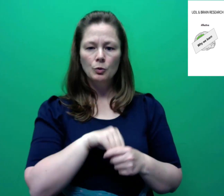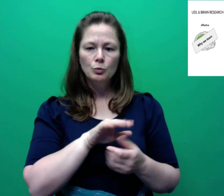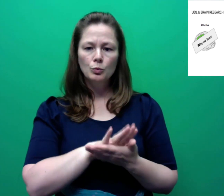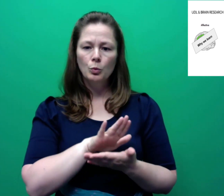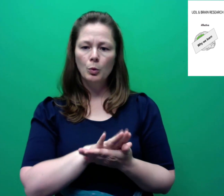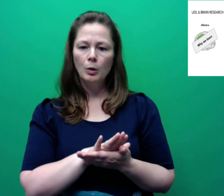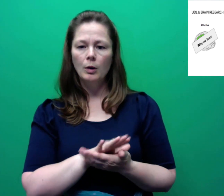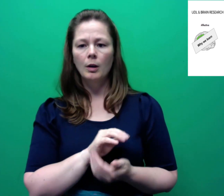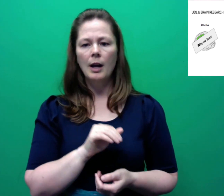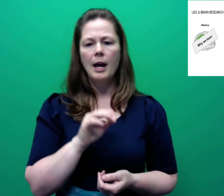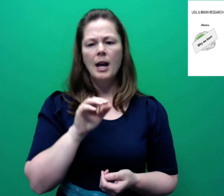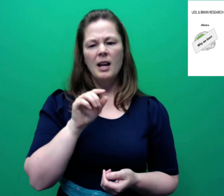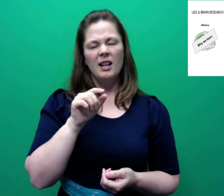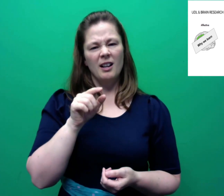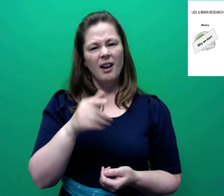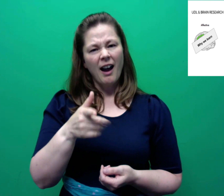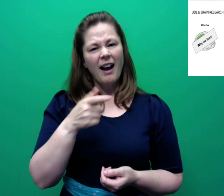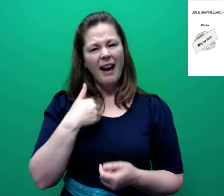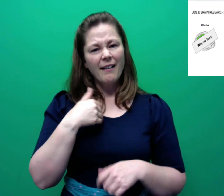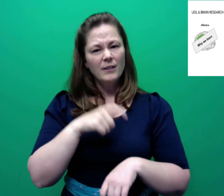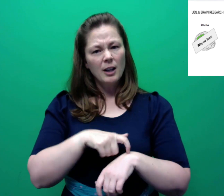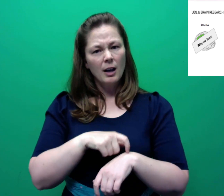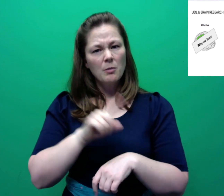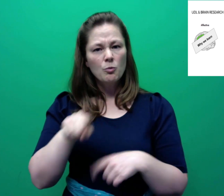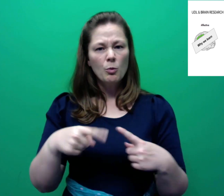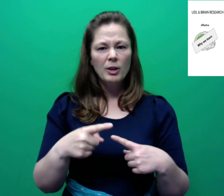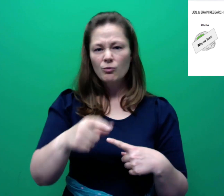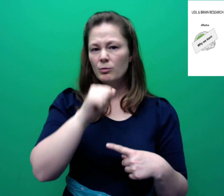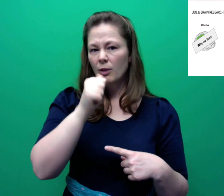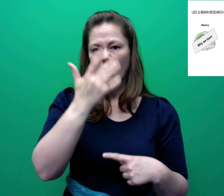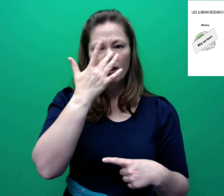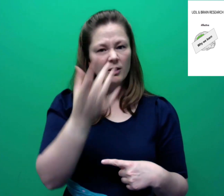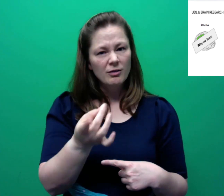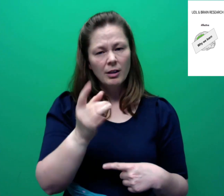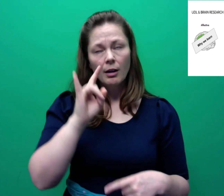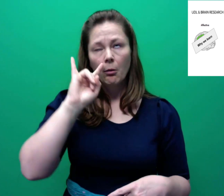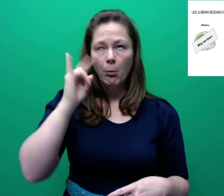Think about a time you were not interested in a topic you were supposed